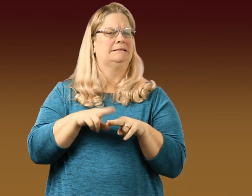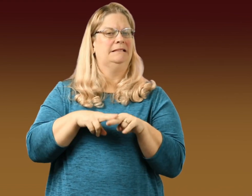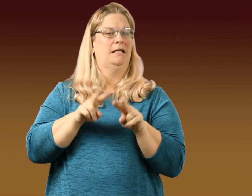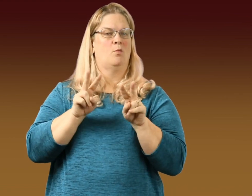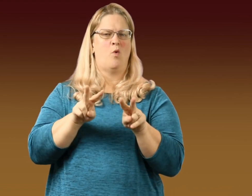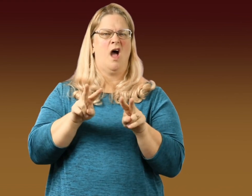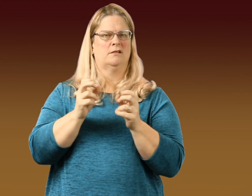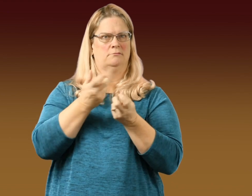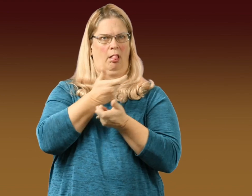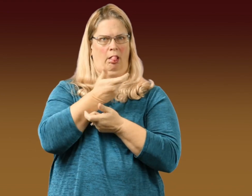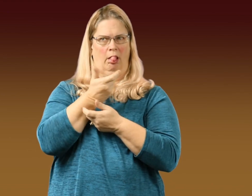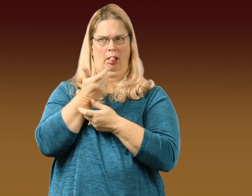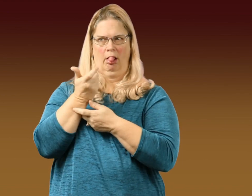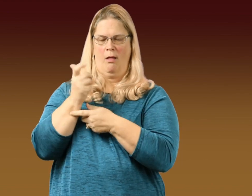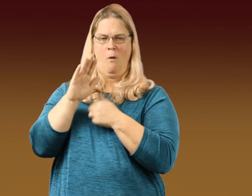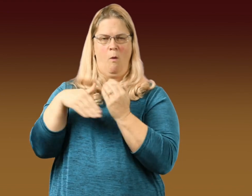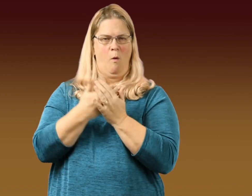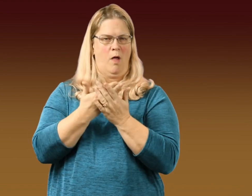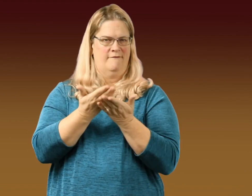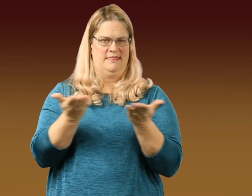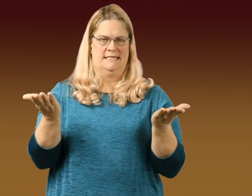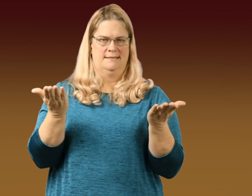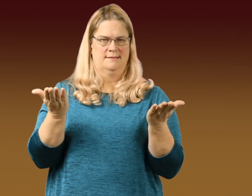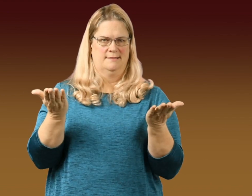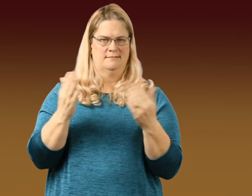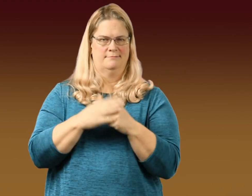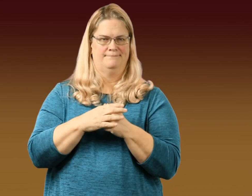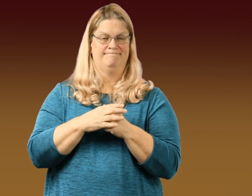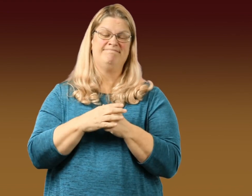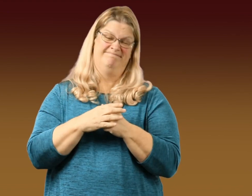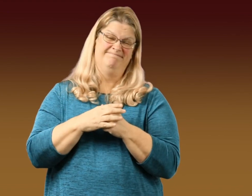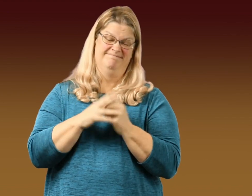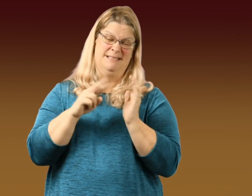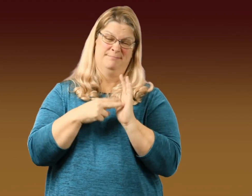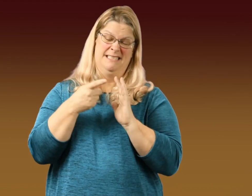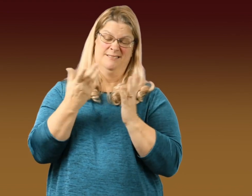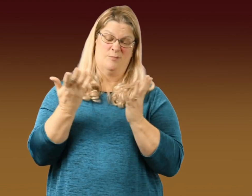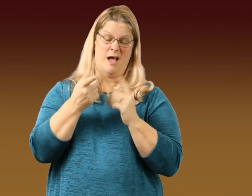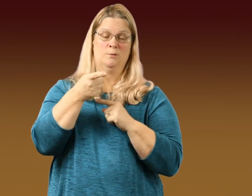Now, let's suppose you have children sitting in the back seat, watching the whole thing transpire.